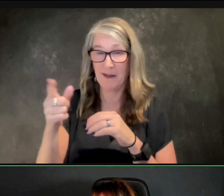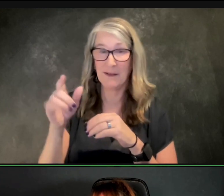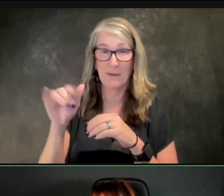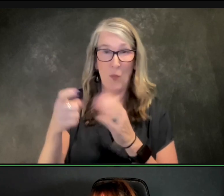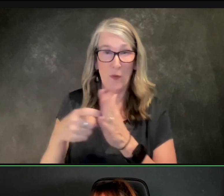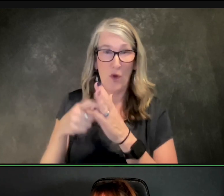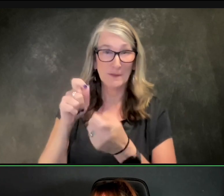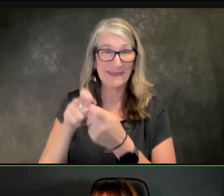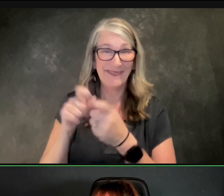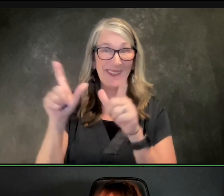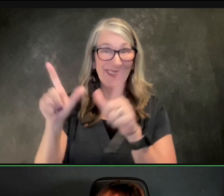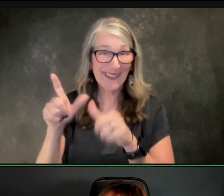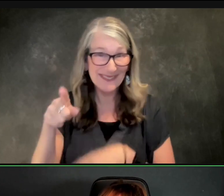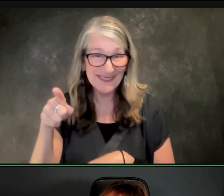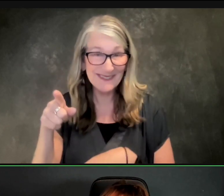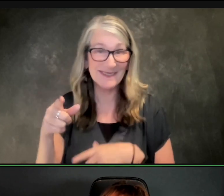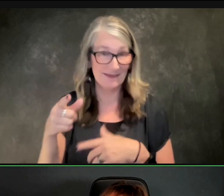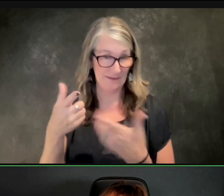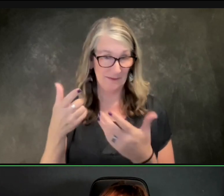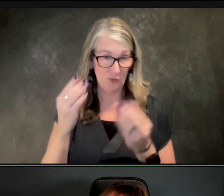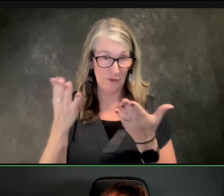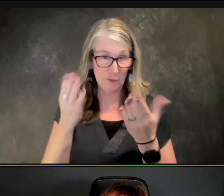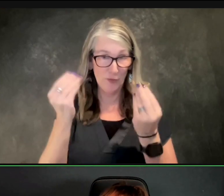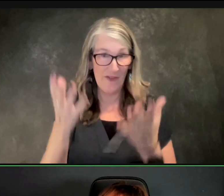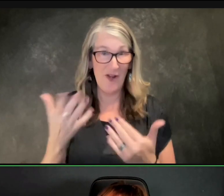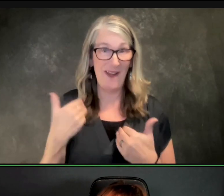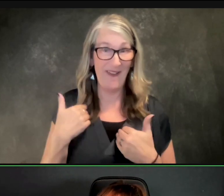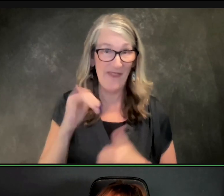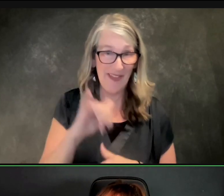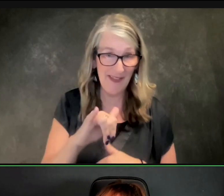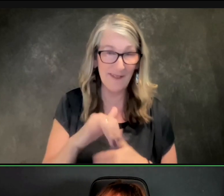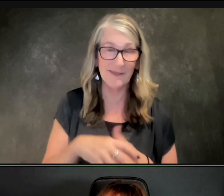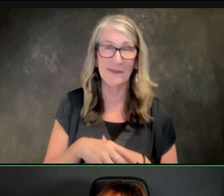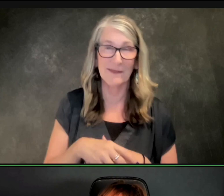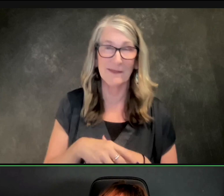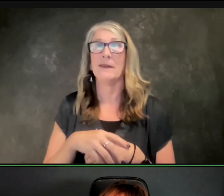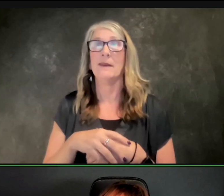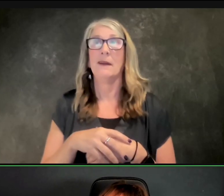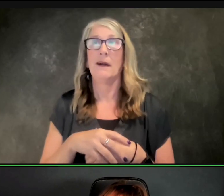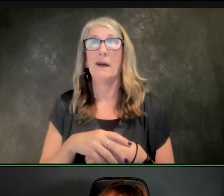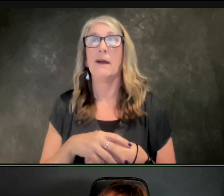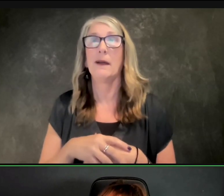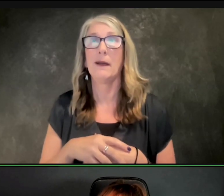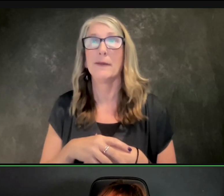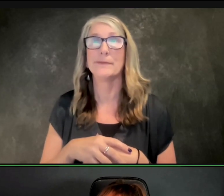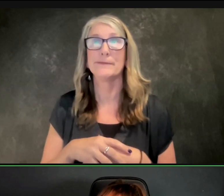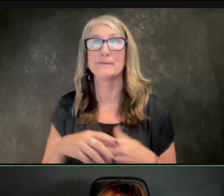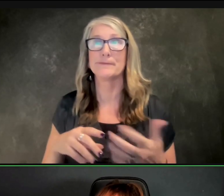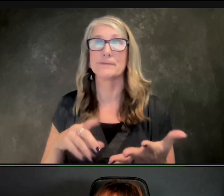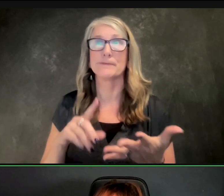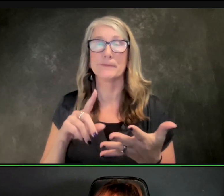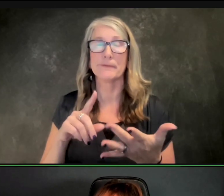want to look at what interpreters have certifications. Now some states require specific licensure